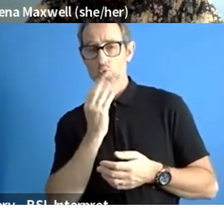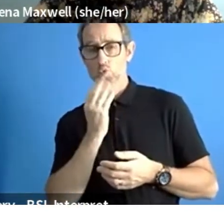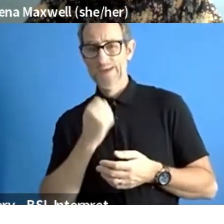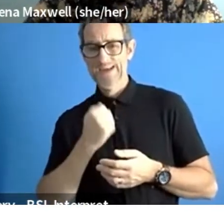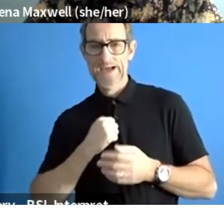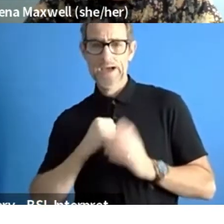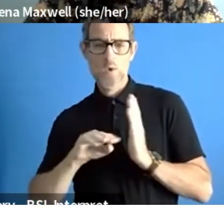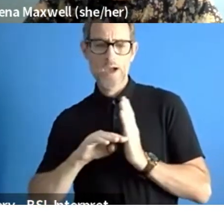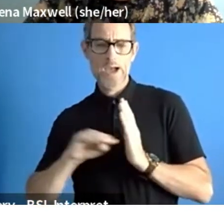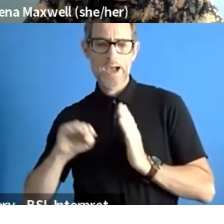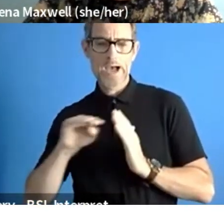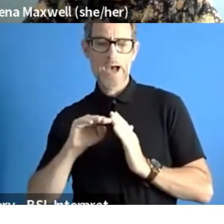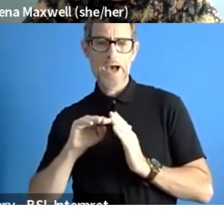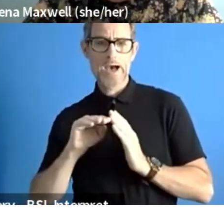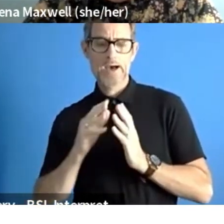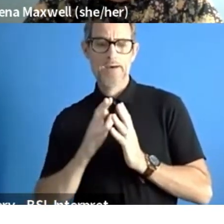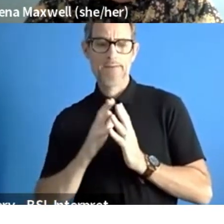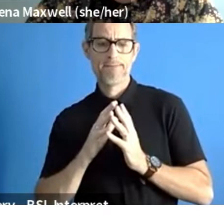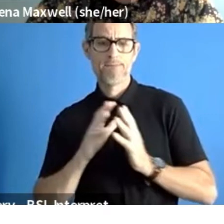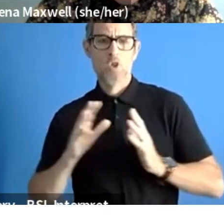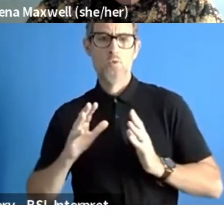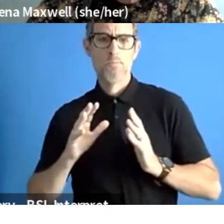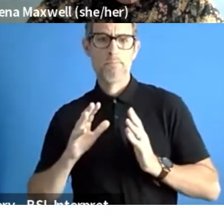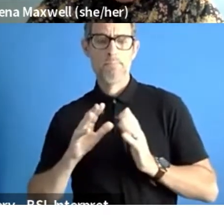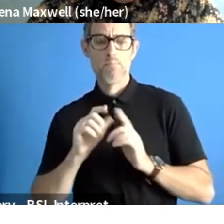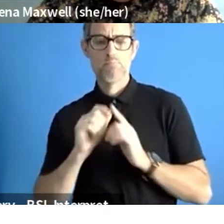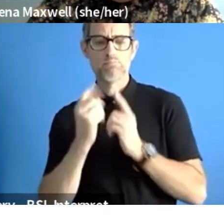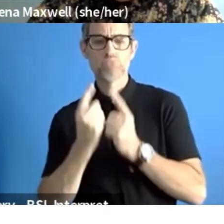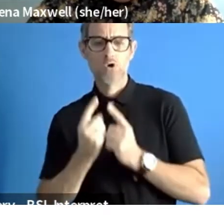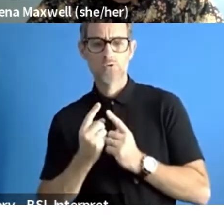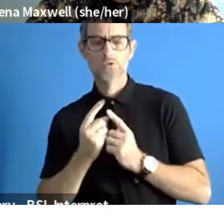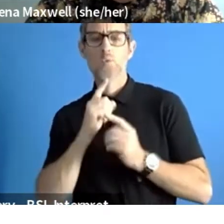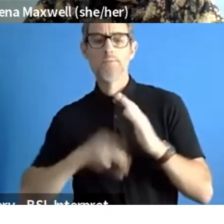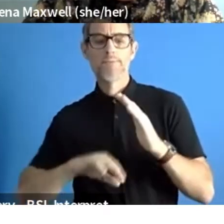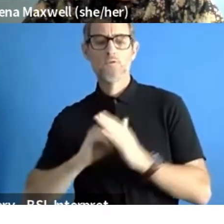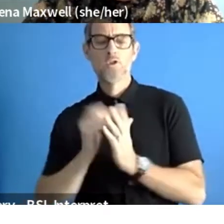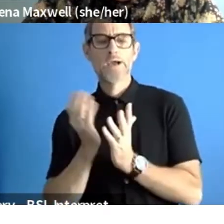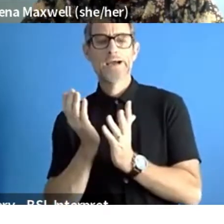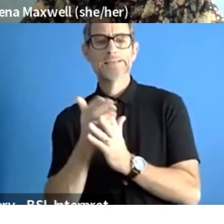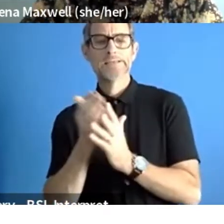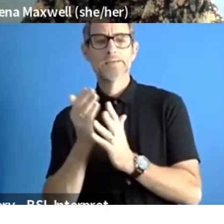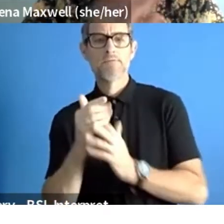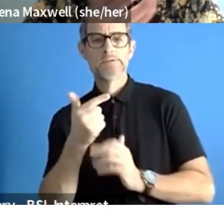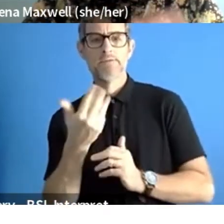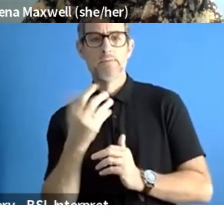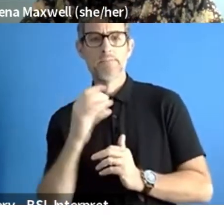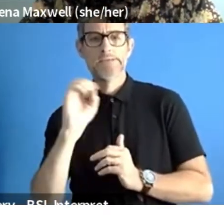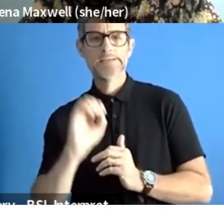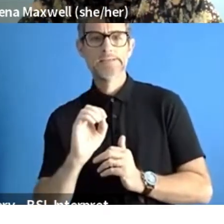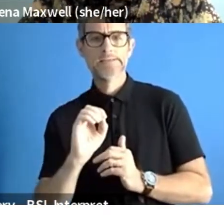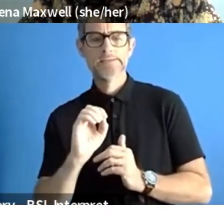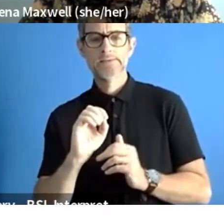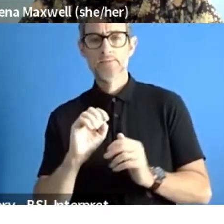accessibility and we started our own journey and our commitment is that 100% of what we create and 75% of what we con assignment, so it's less bold